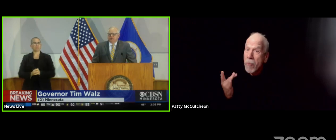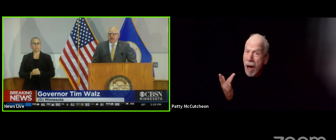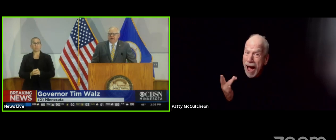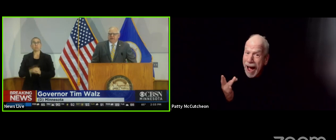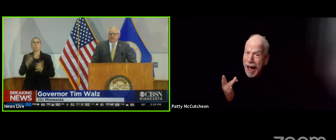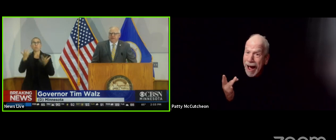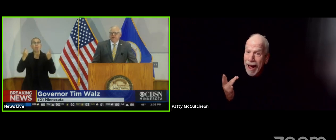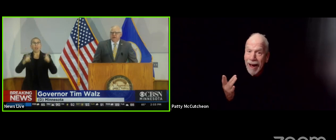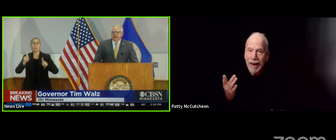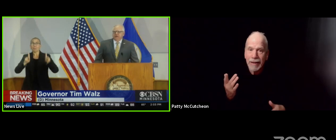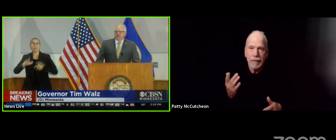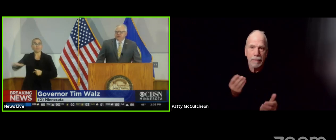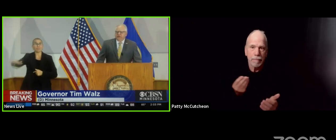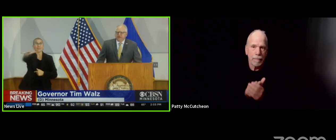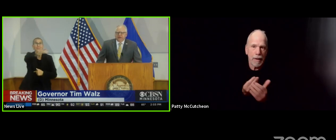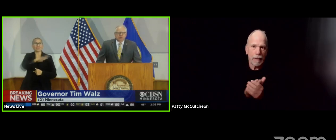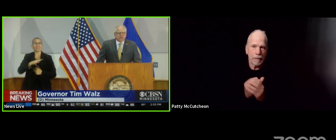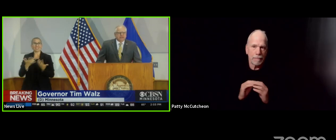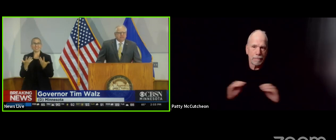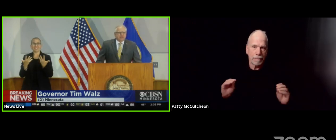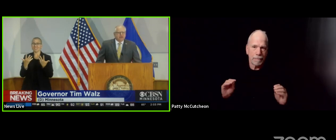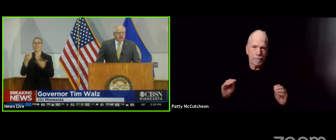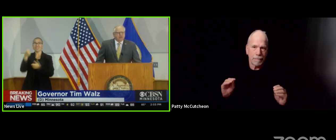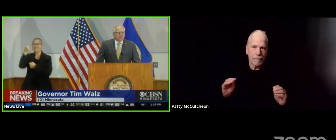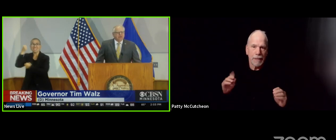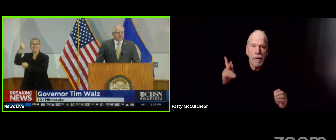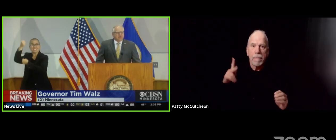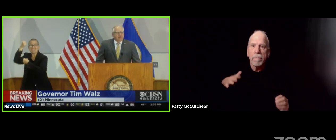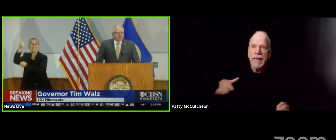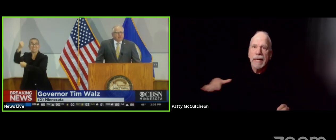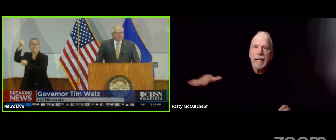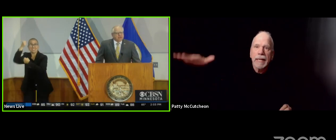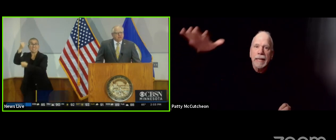YOU'RE FIGHTING AN INDUSTRY THAT CAN PUT 700 LOBBYISTS INTO